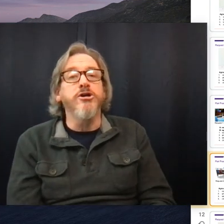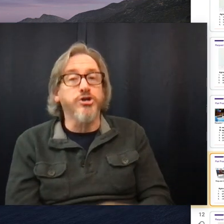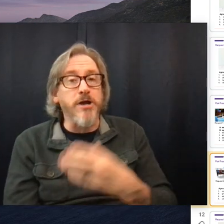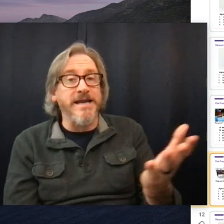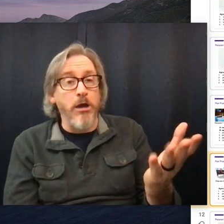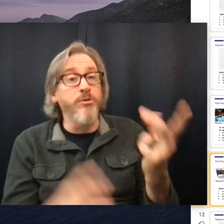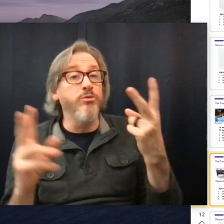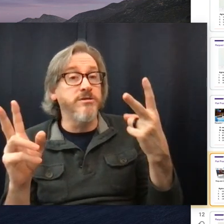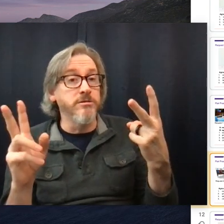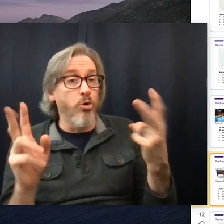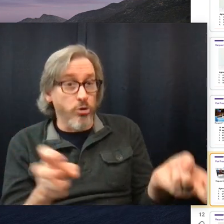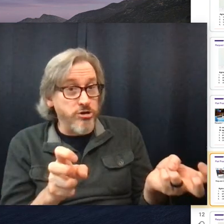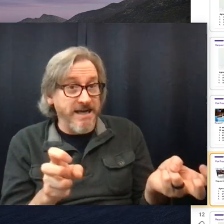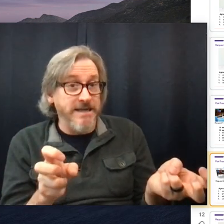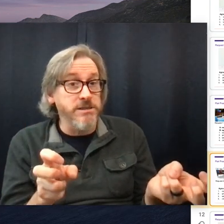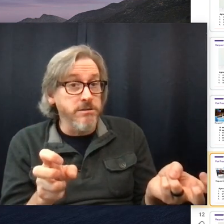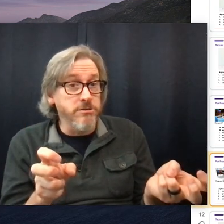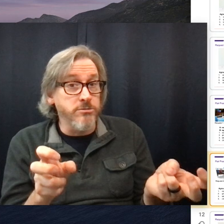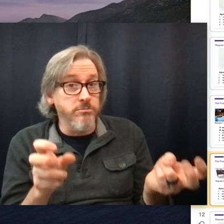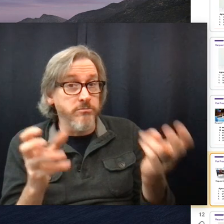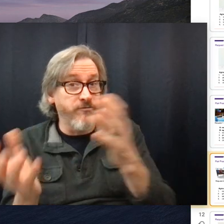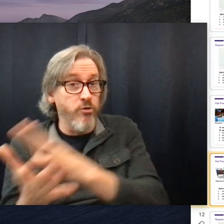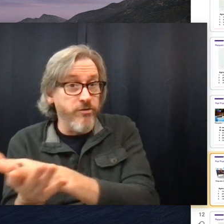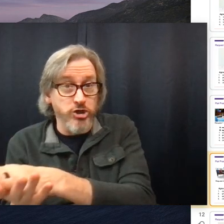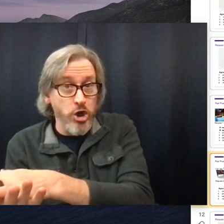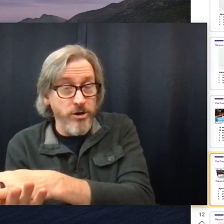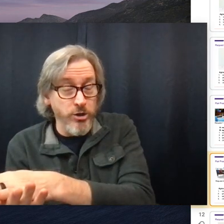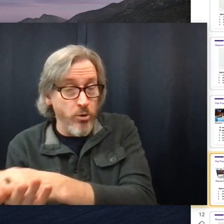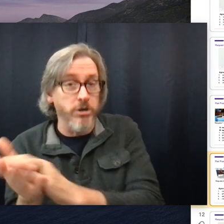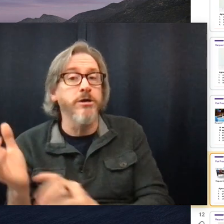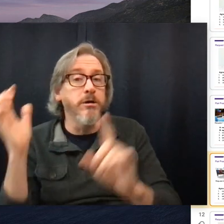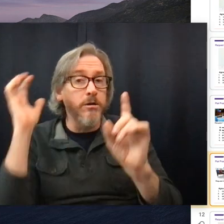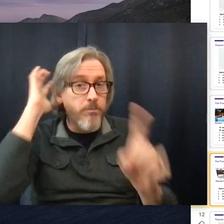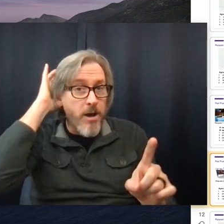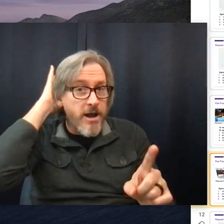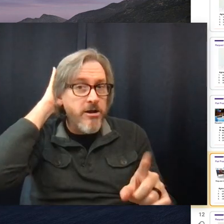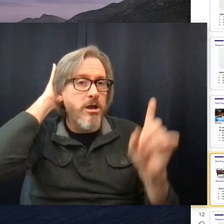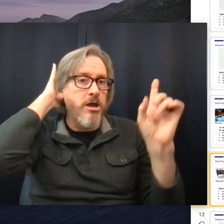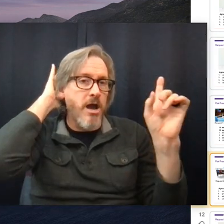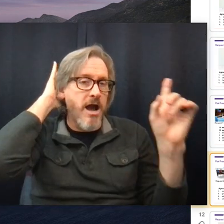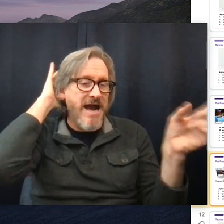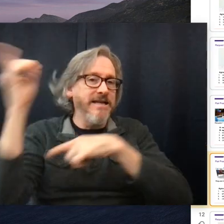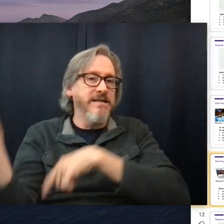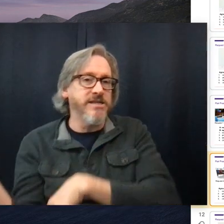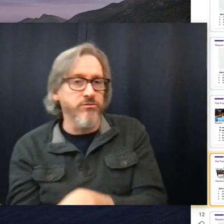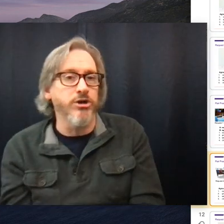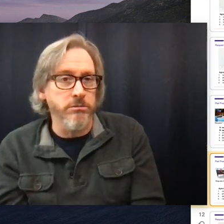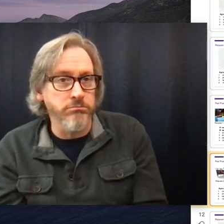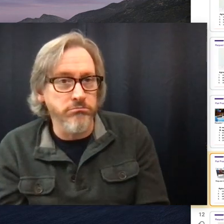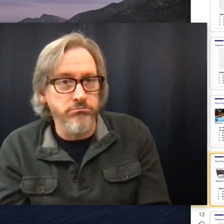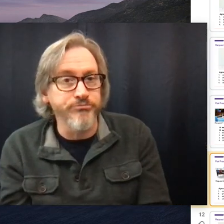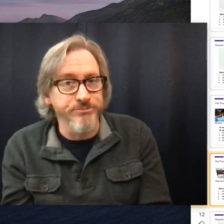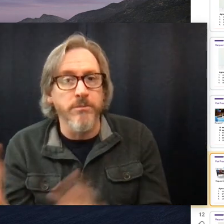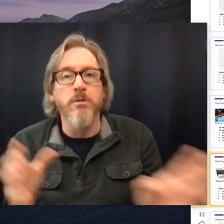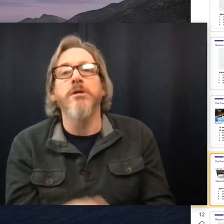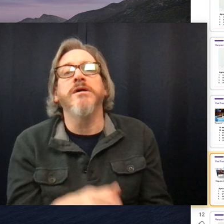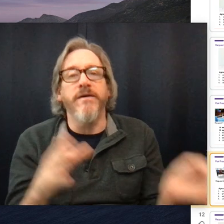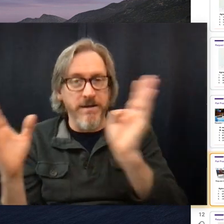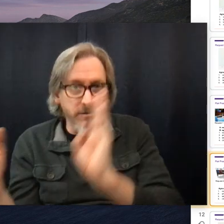sure I can help you order tickets for the show in New York but I need this in return and then the